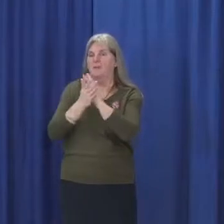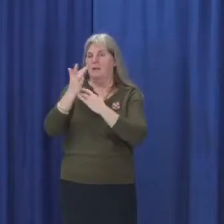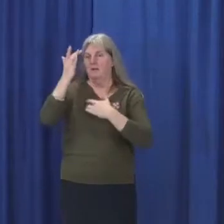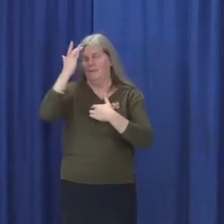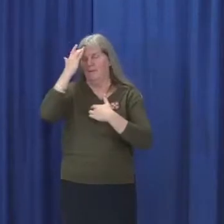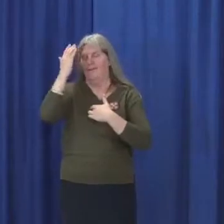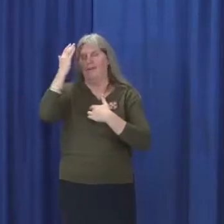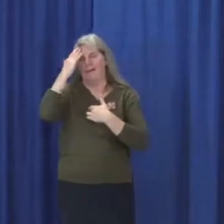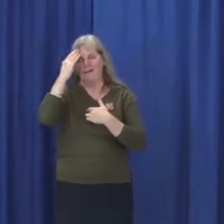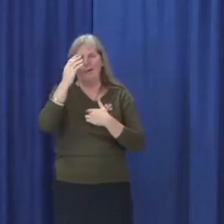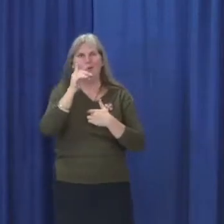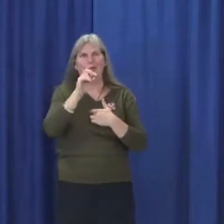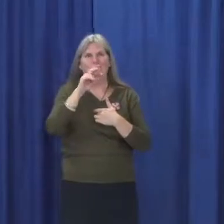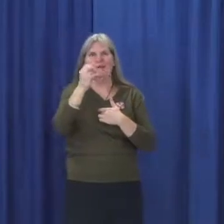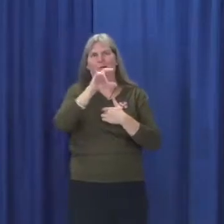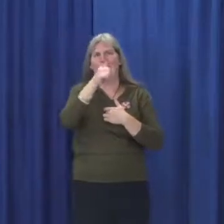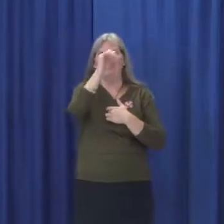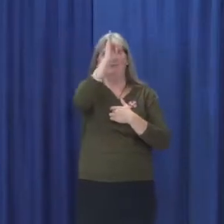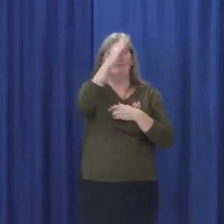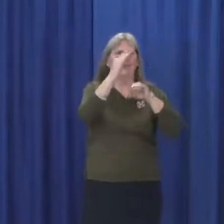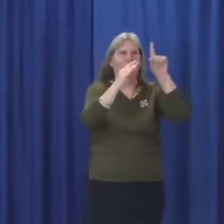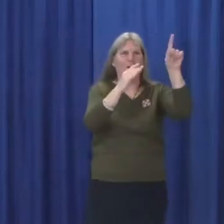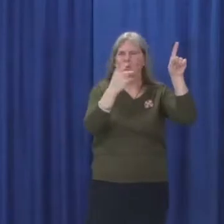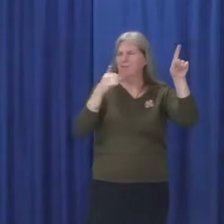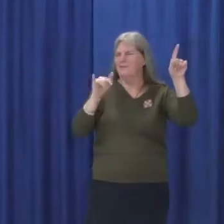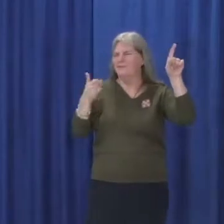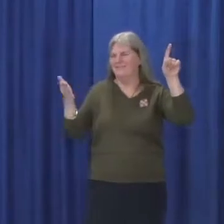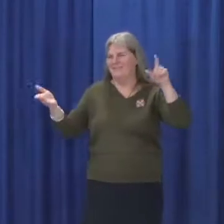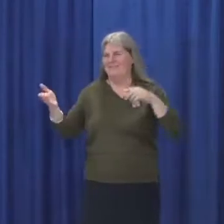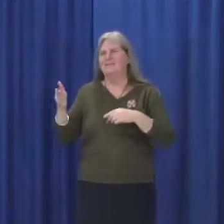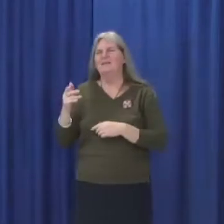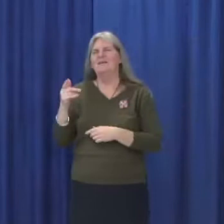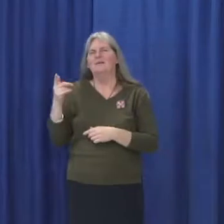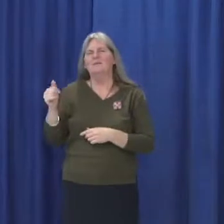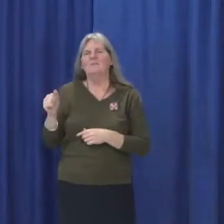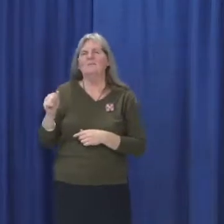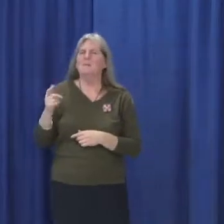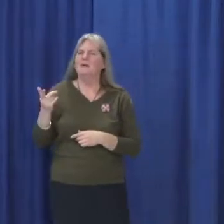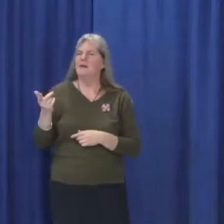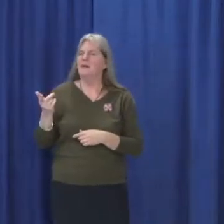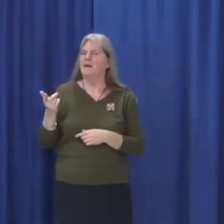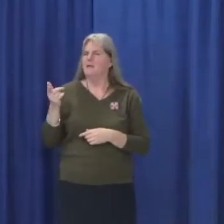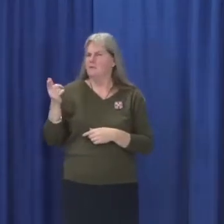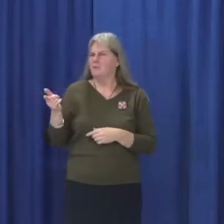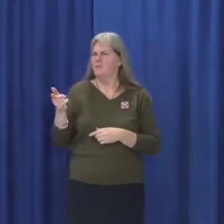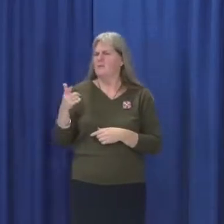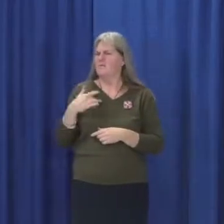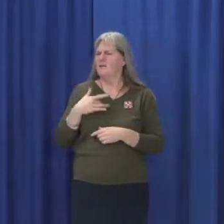Doctor Hanley now has a new job but since you are still here how much responsibility do you think